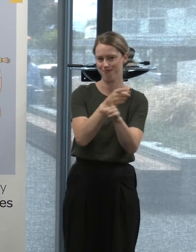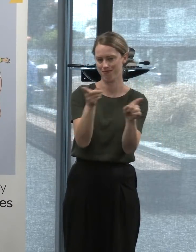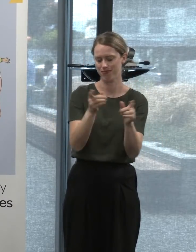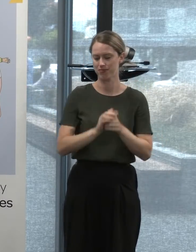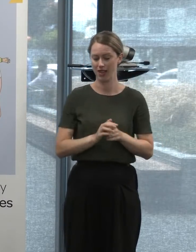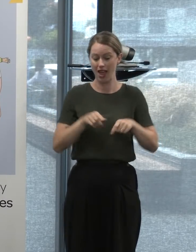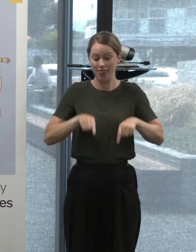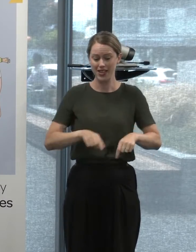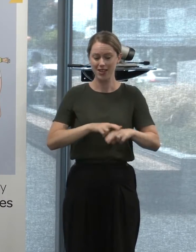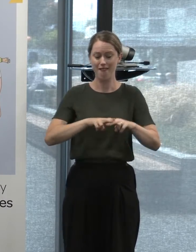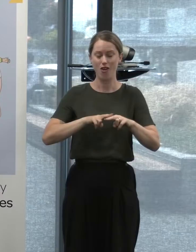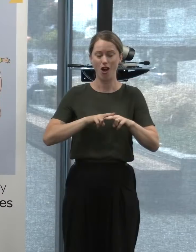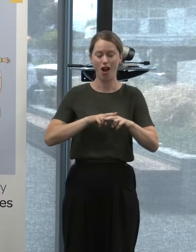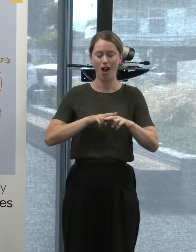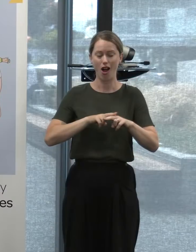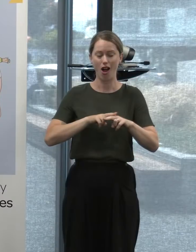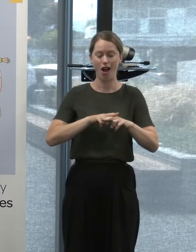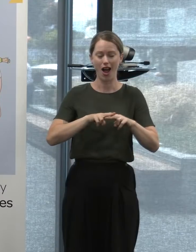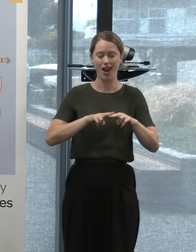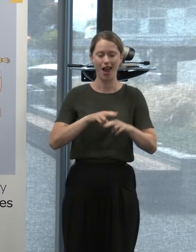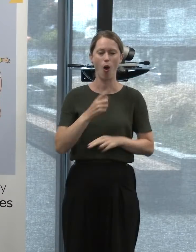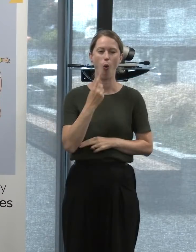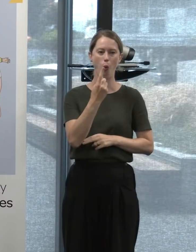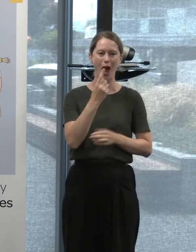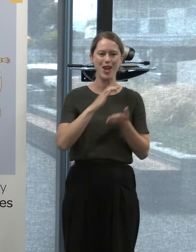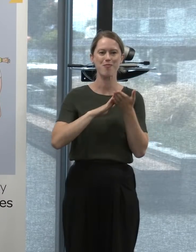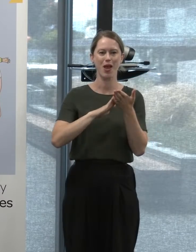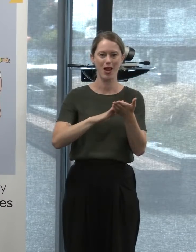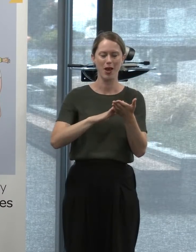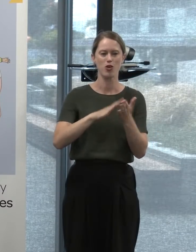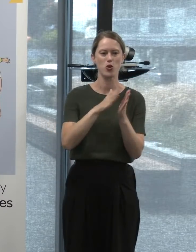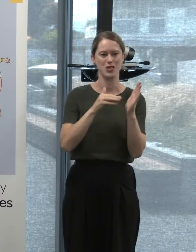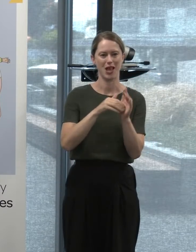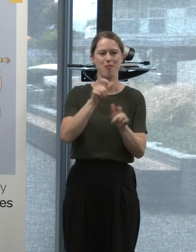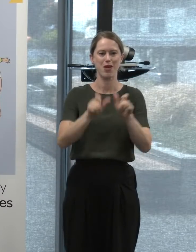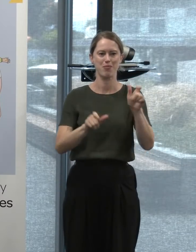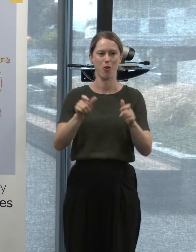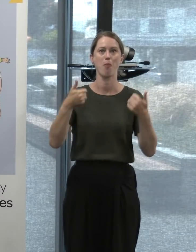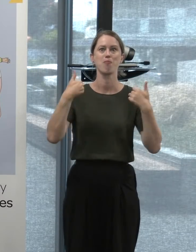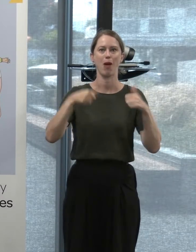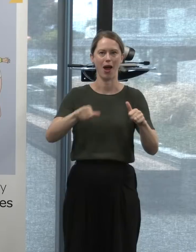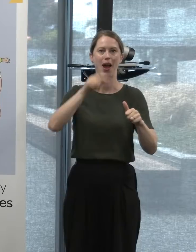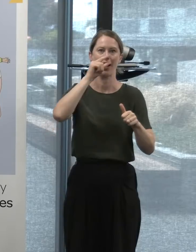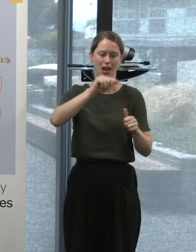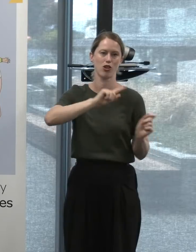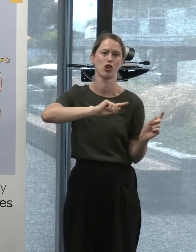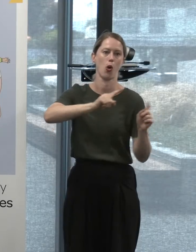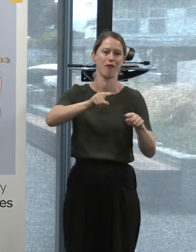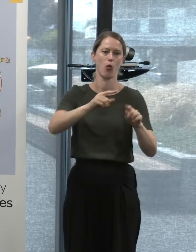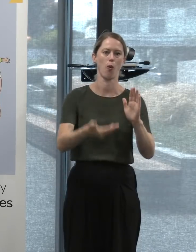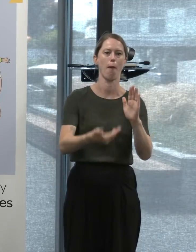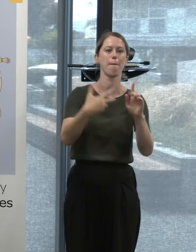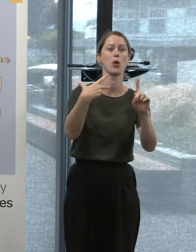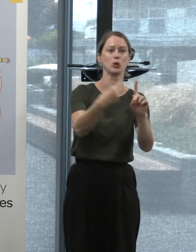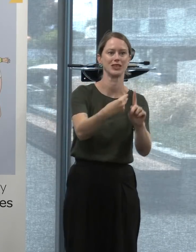November 2021, from Friday you will be eligible to get your booster.